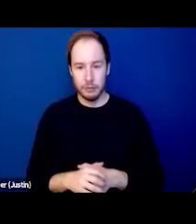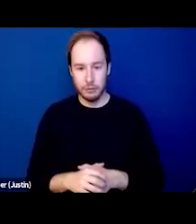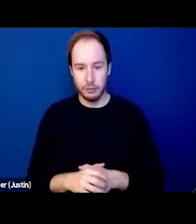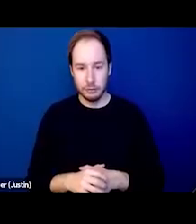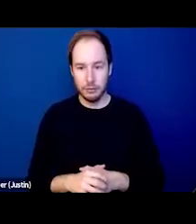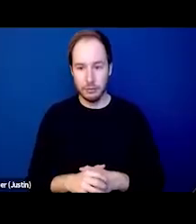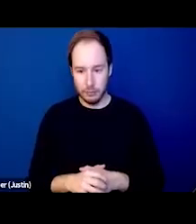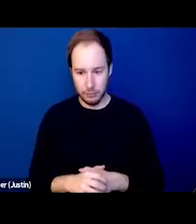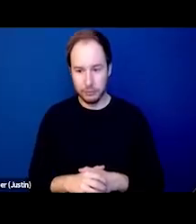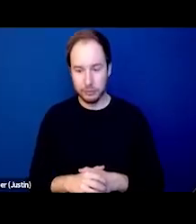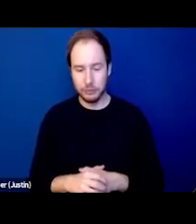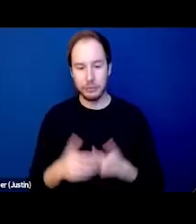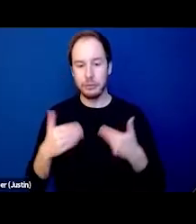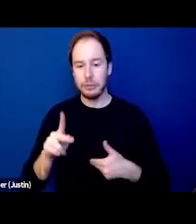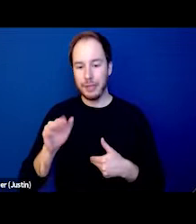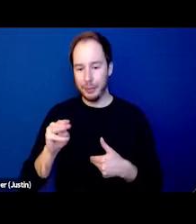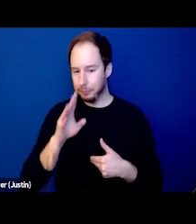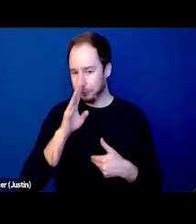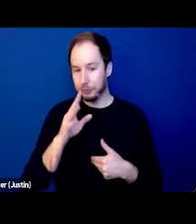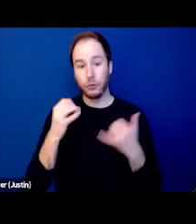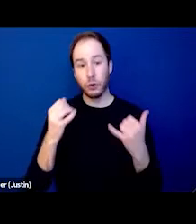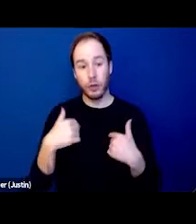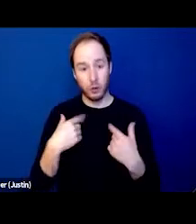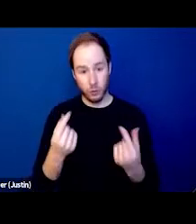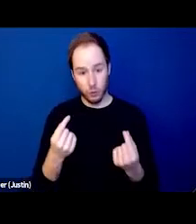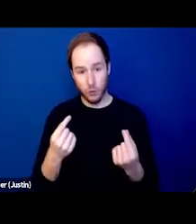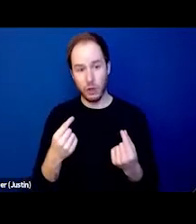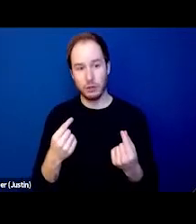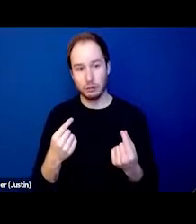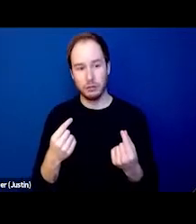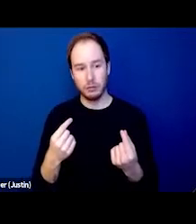Okay, so what we wanted to do today was give everyone